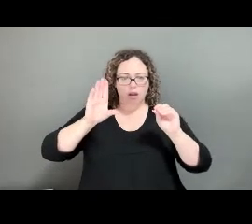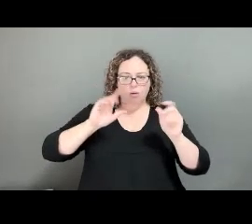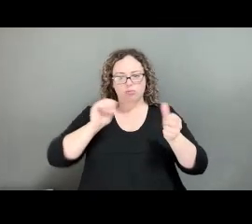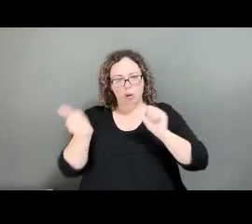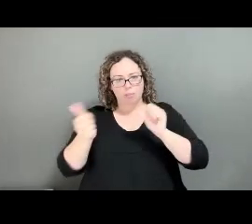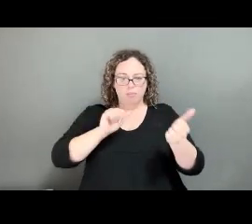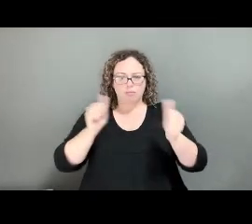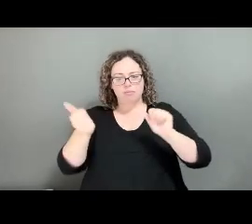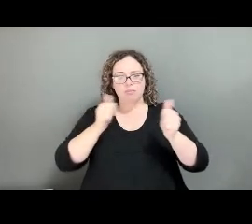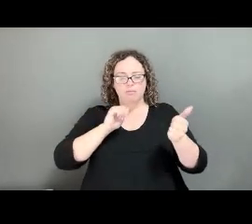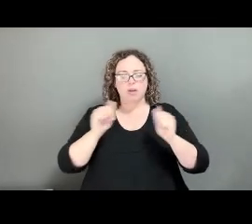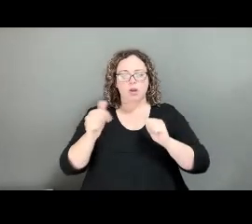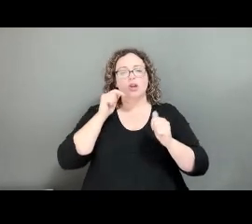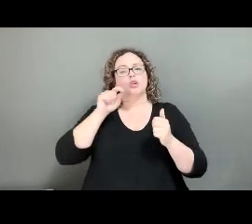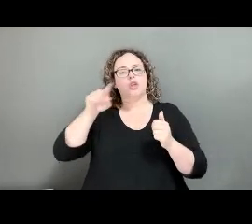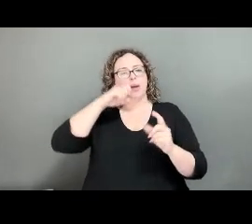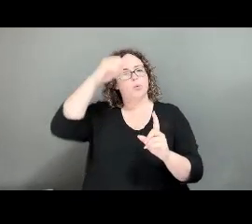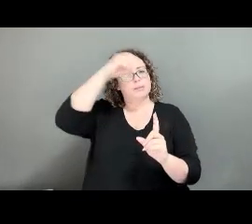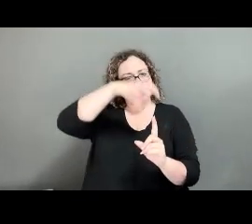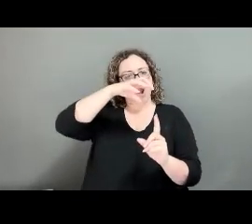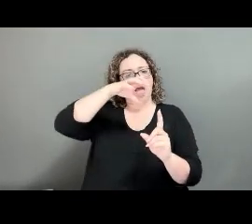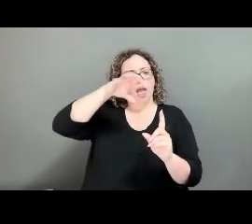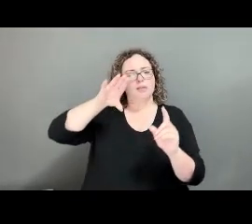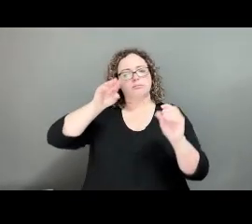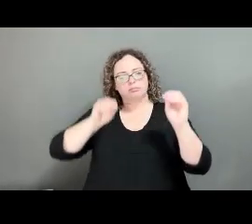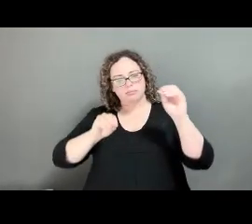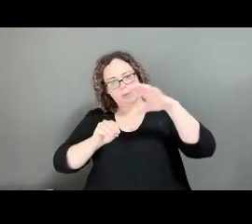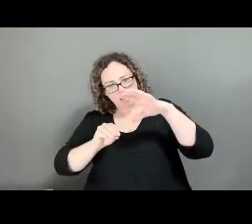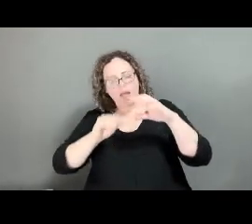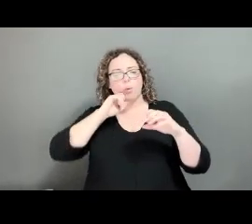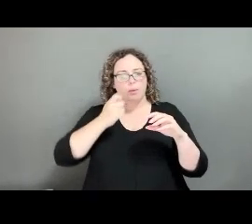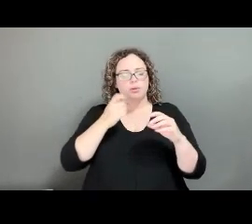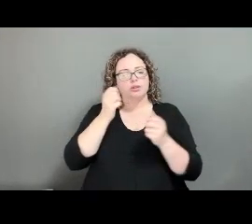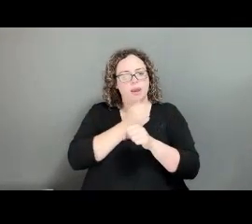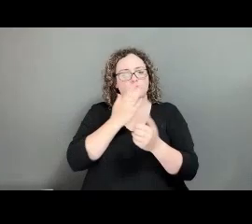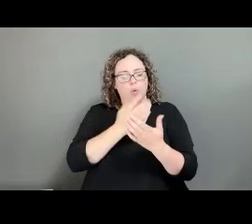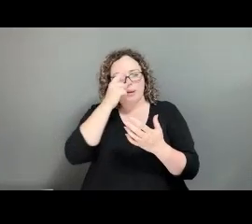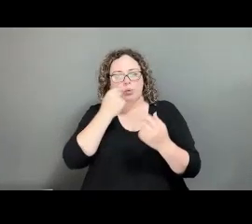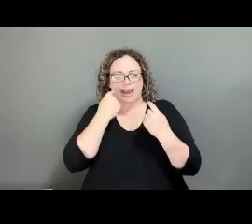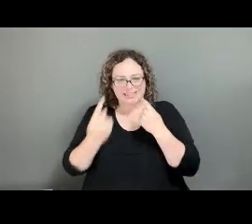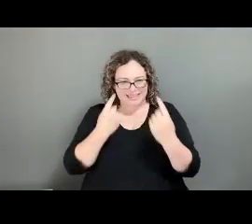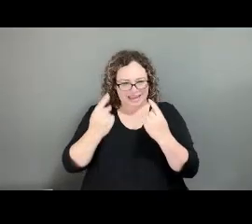So you hopefully you'll be able to see them. And we also have captions